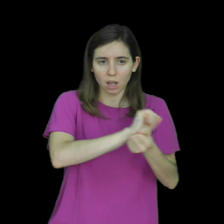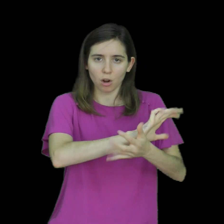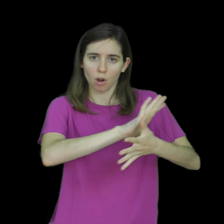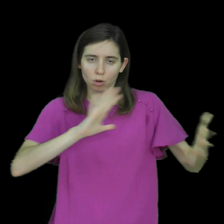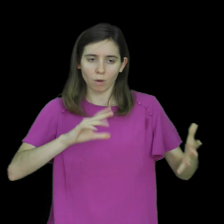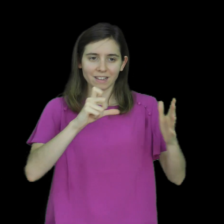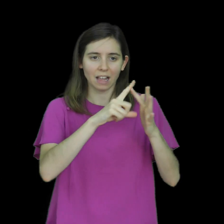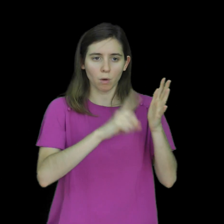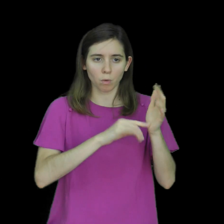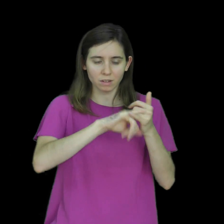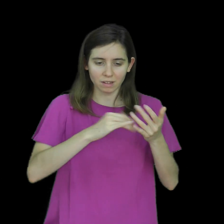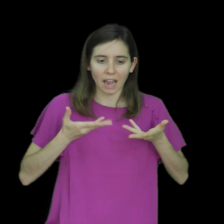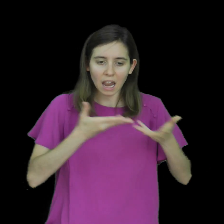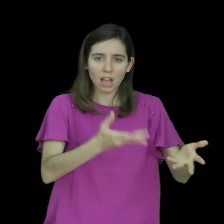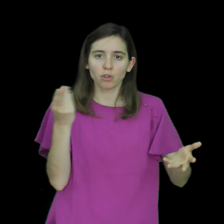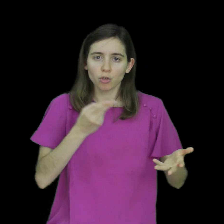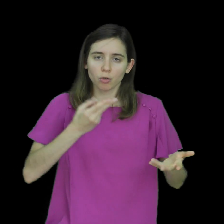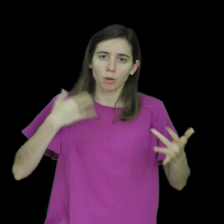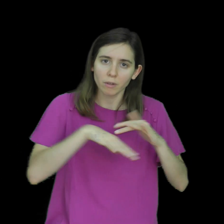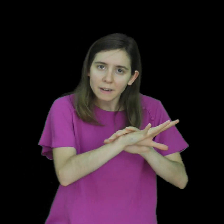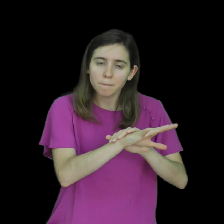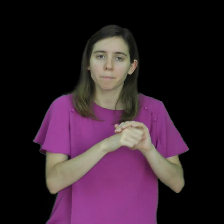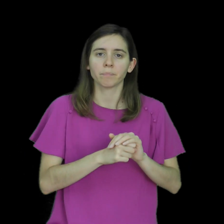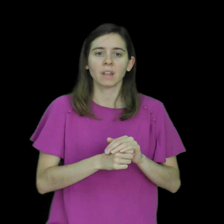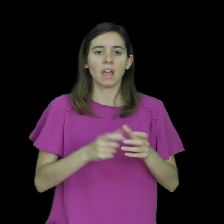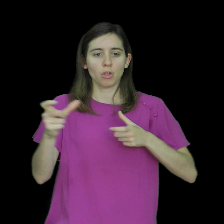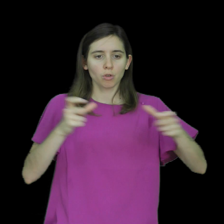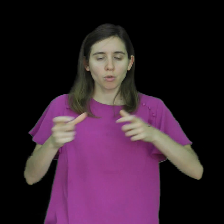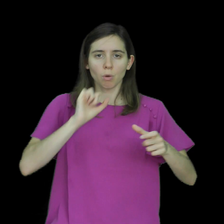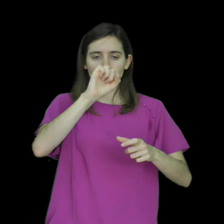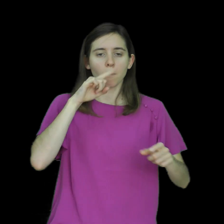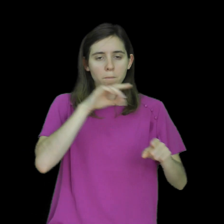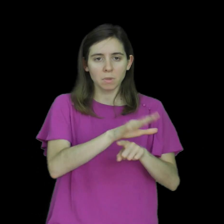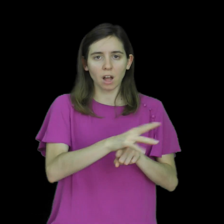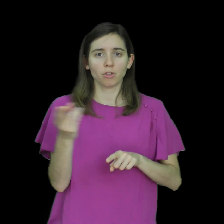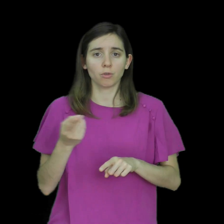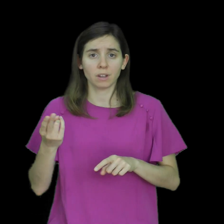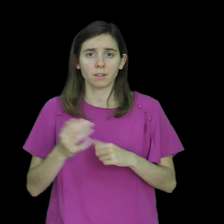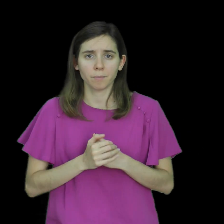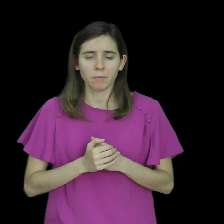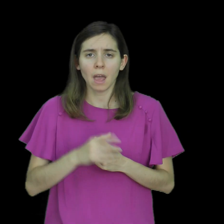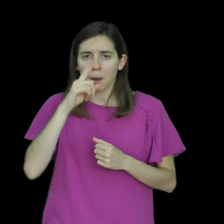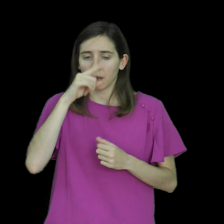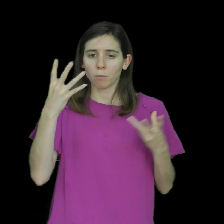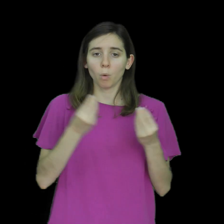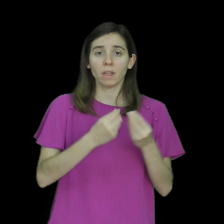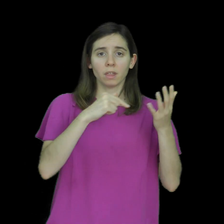(sugar) to enter. This process regulates your blood sugars. People with type 1